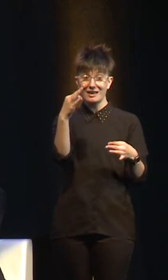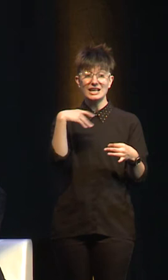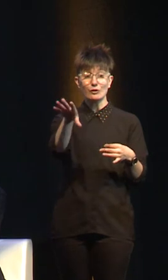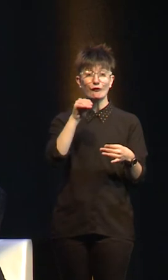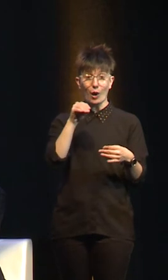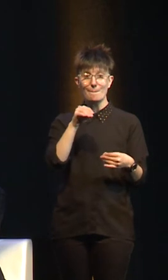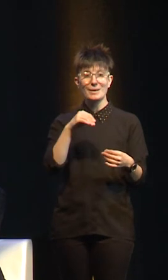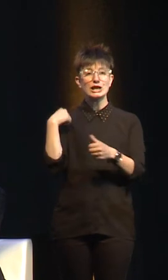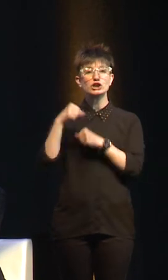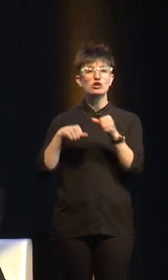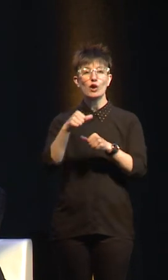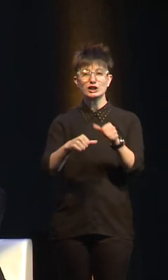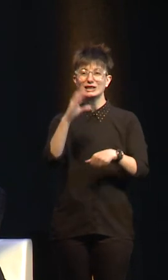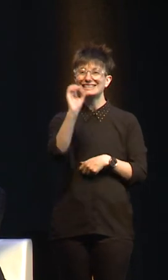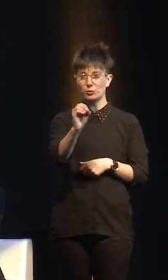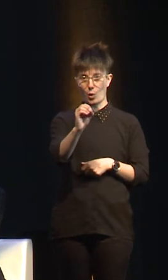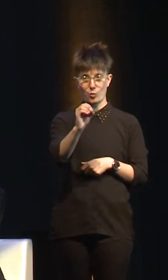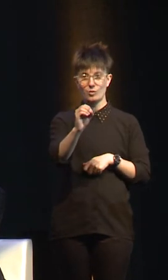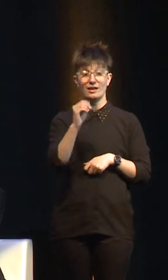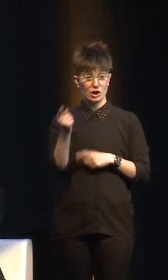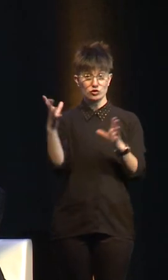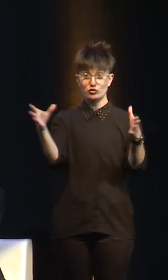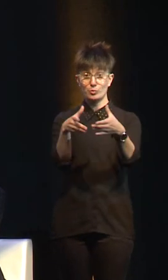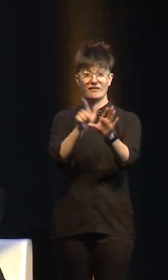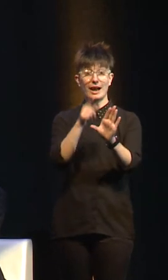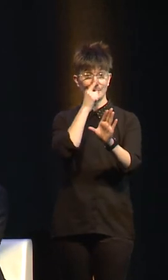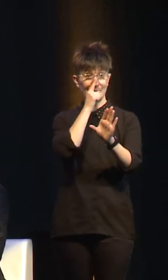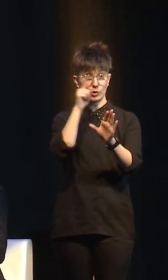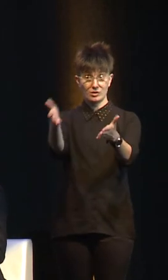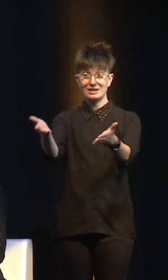put this proposition up and said ‘actually what we need is an act that does these that